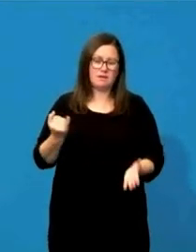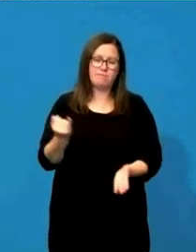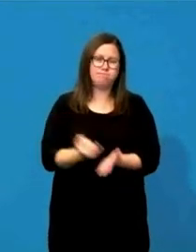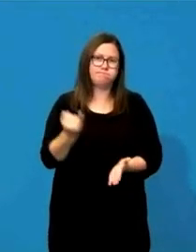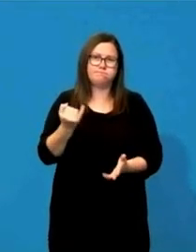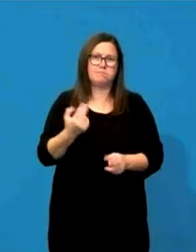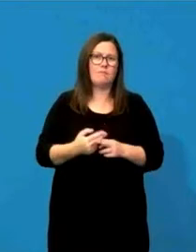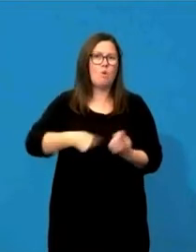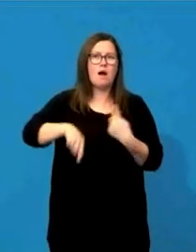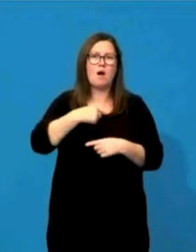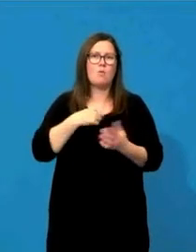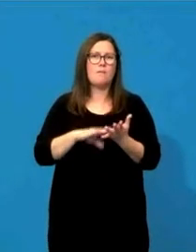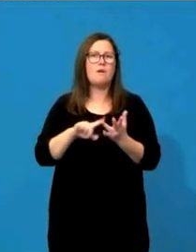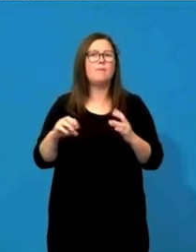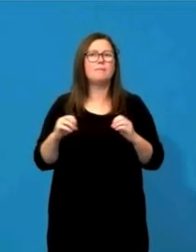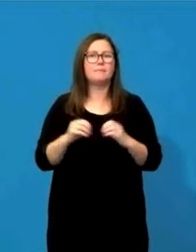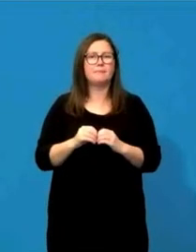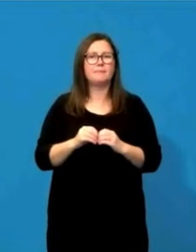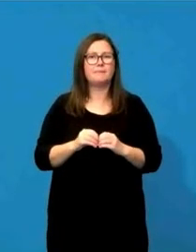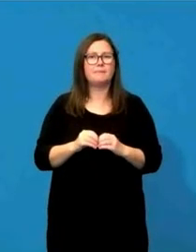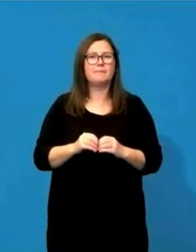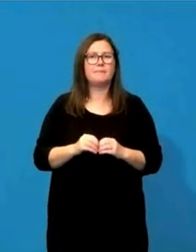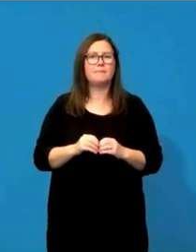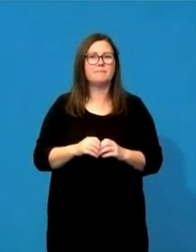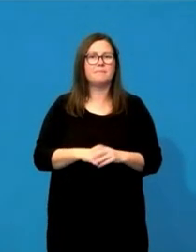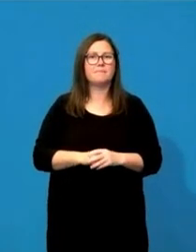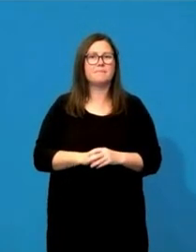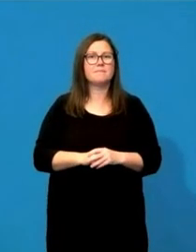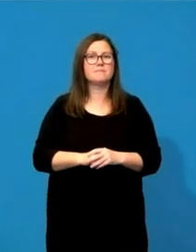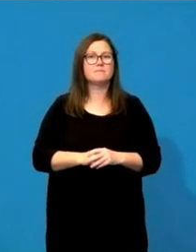Is there anything else that you would like to tell the Commissioners?